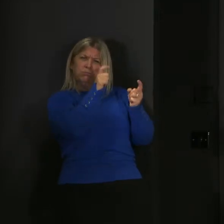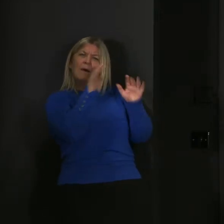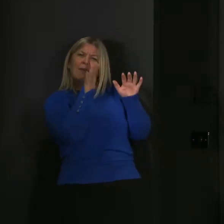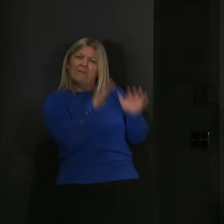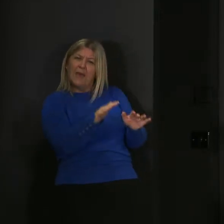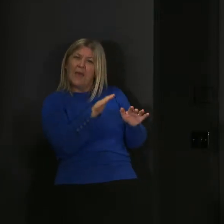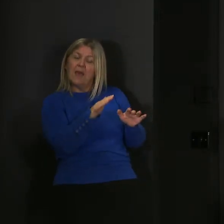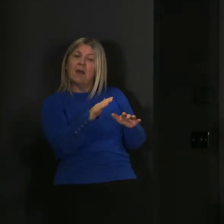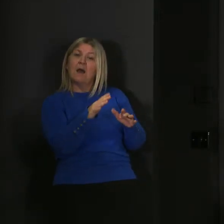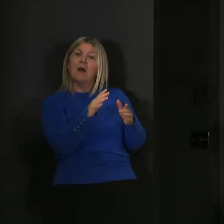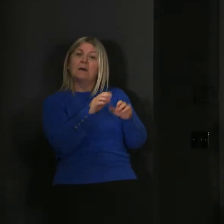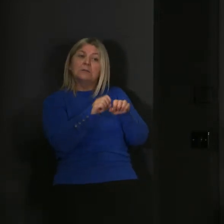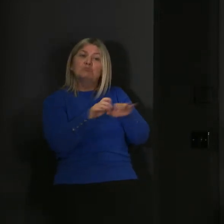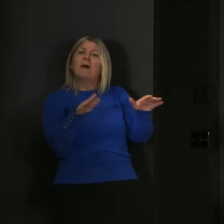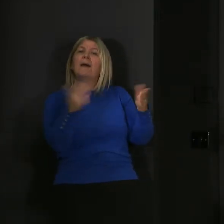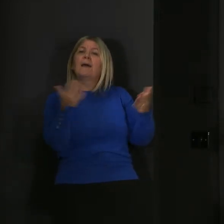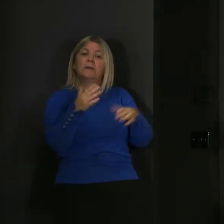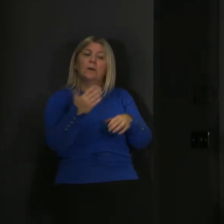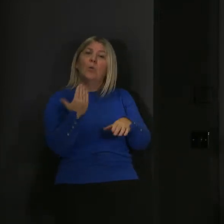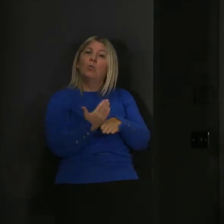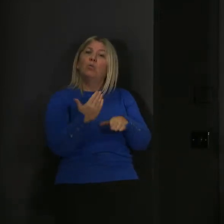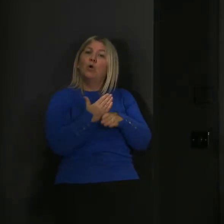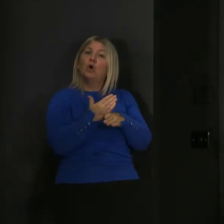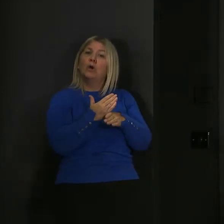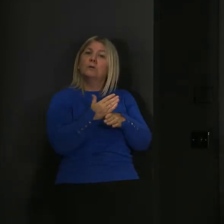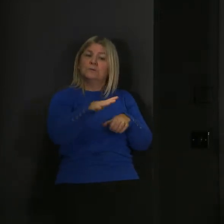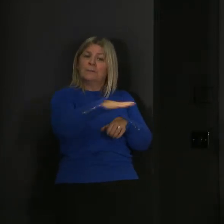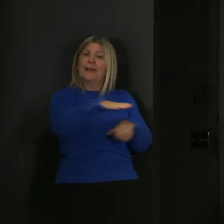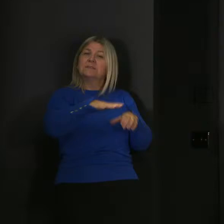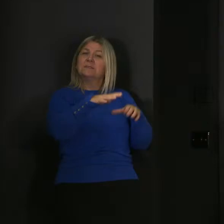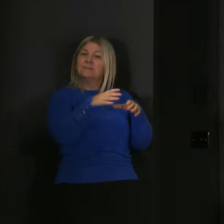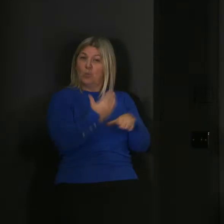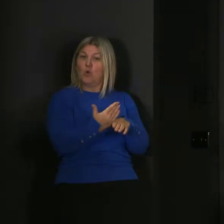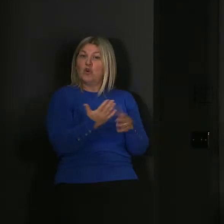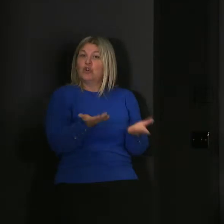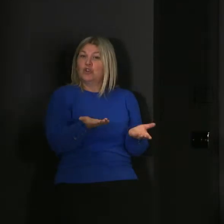workplaces, particularly the social spaces within workplaces, where people go for coffee